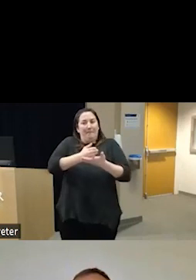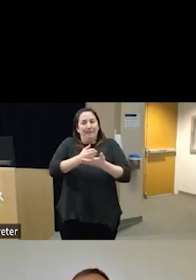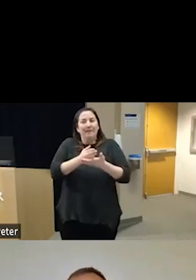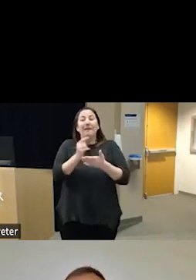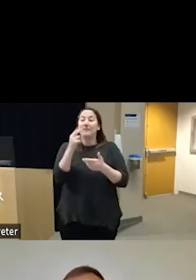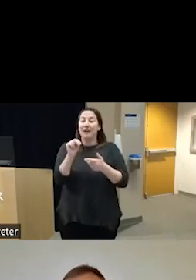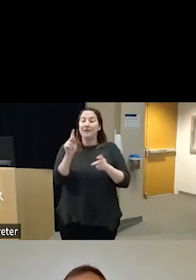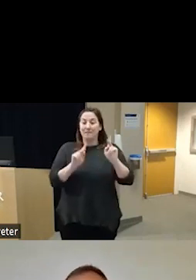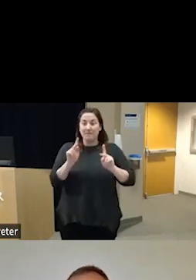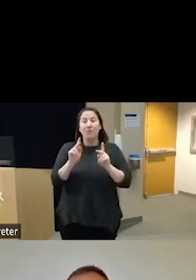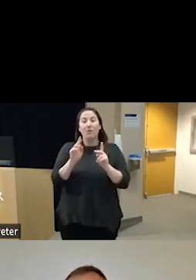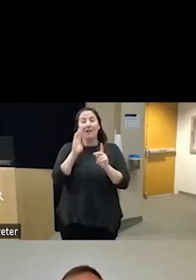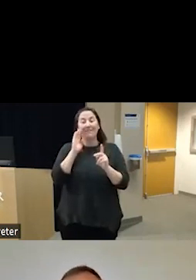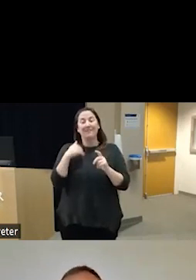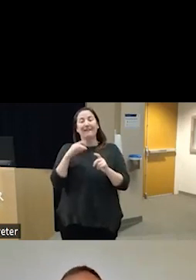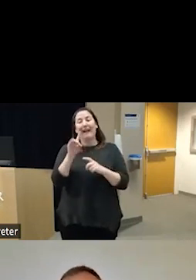80% to their old drug and all of the